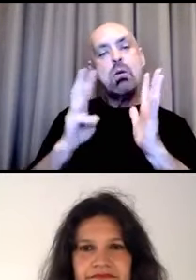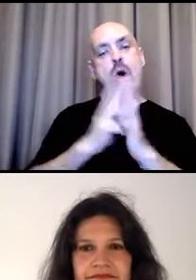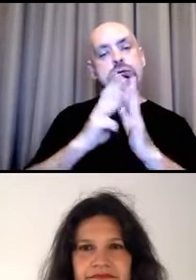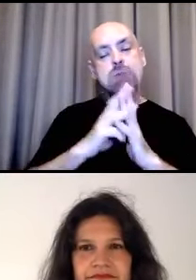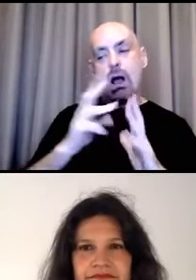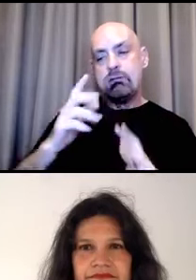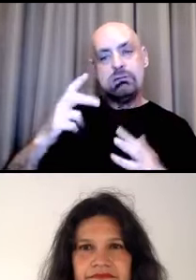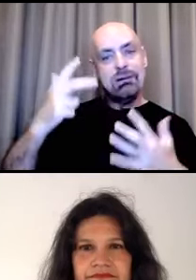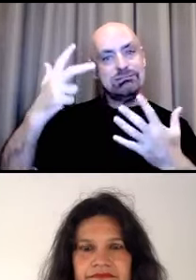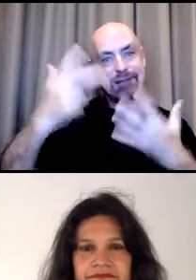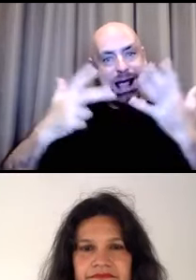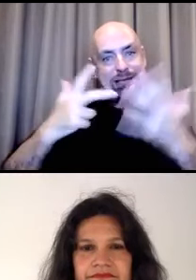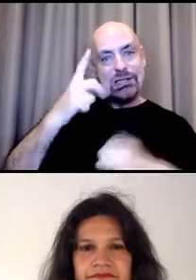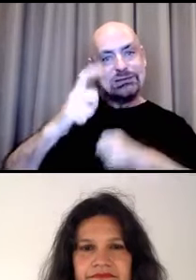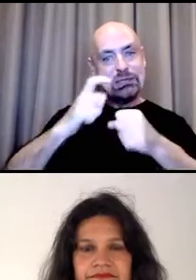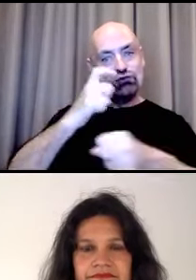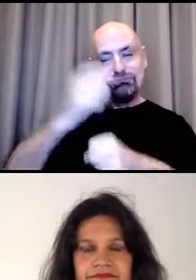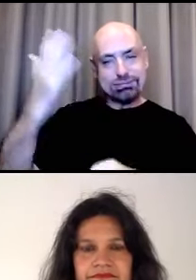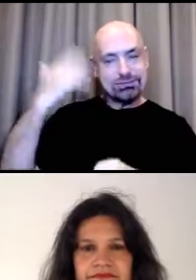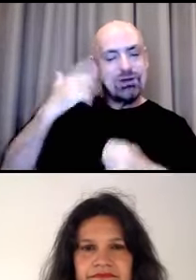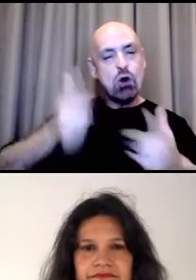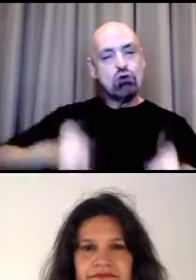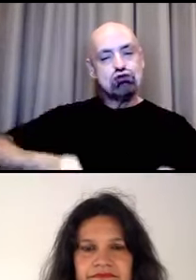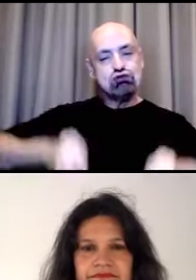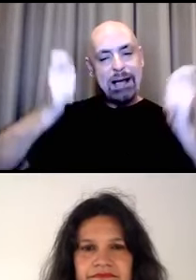authoritarianism has risen. You drew attention to